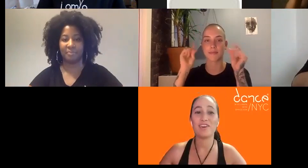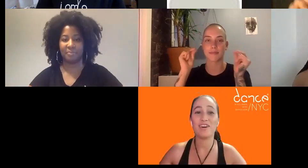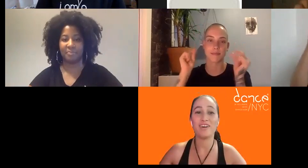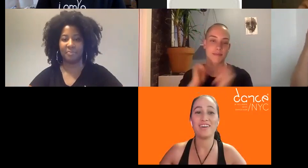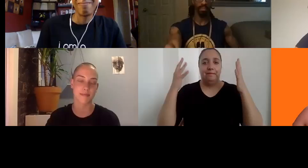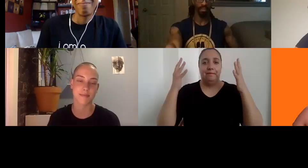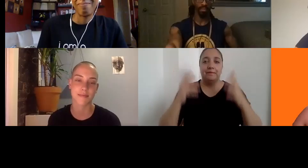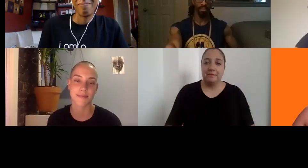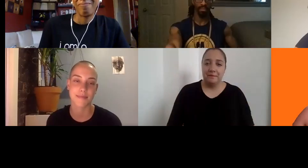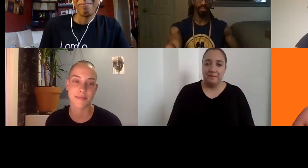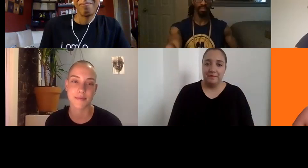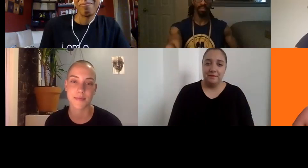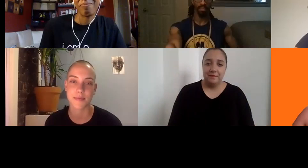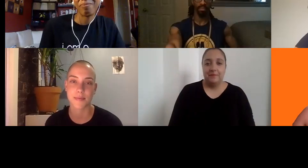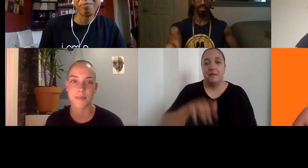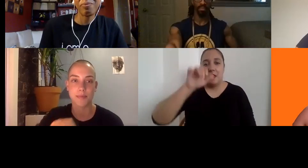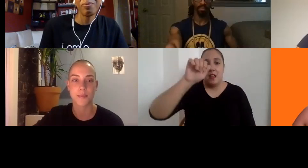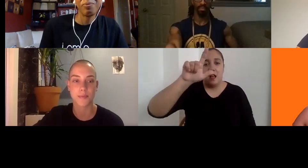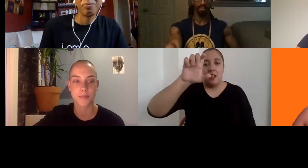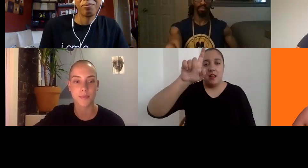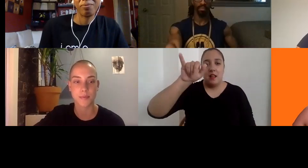Thank you all.